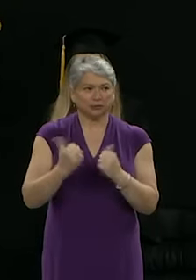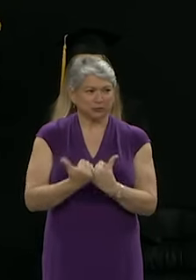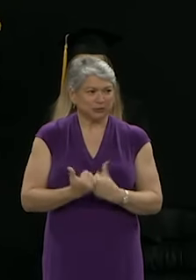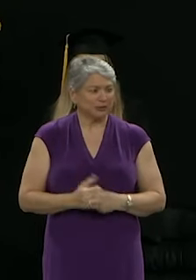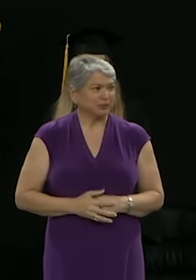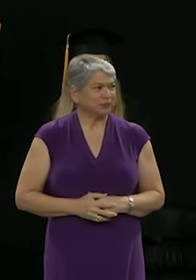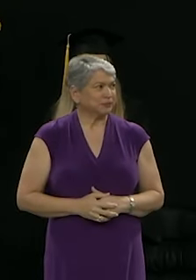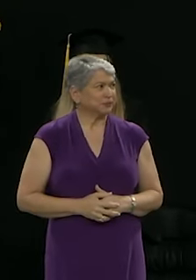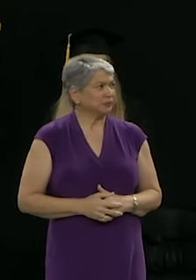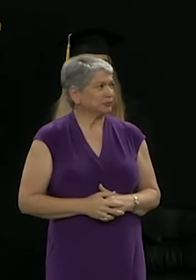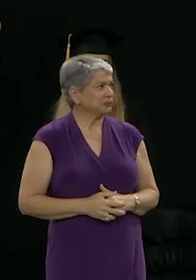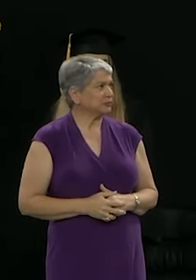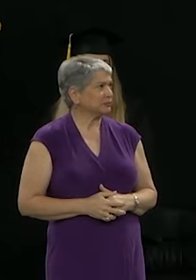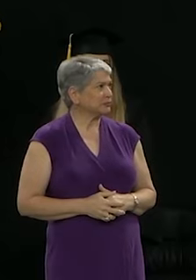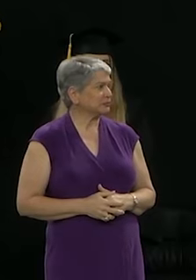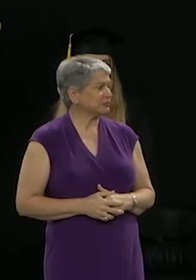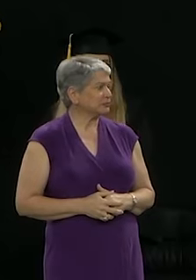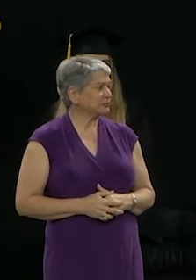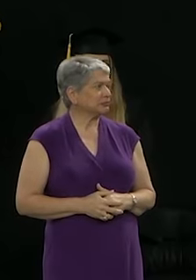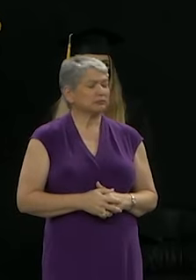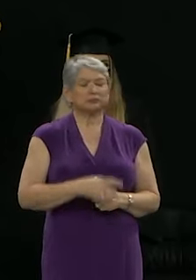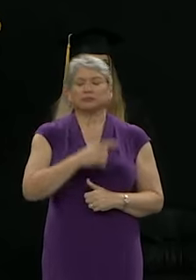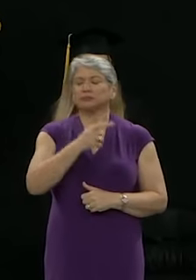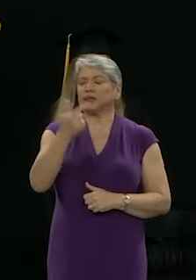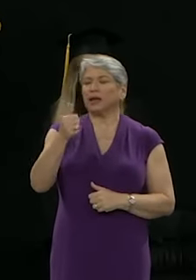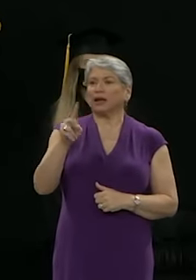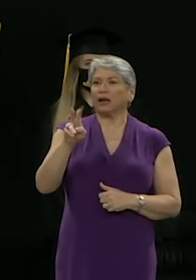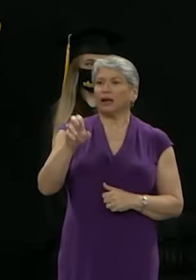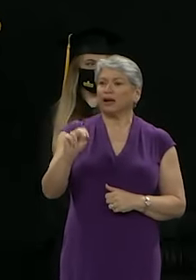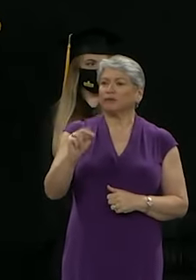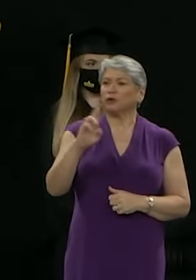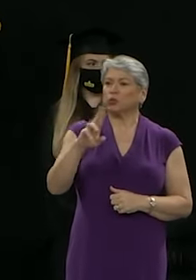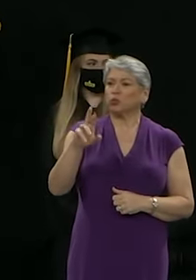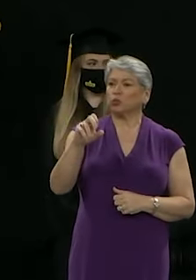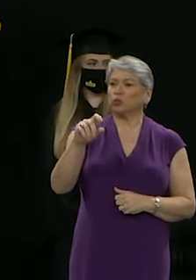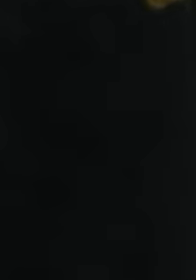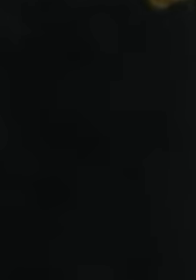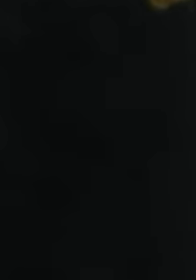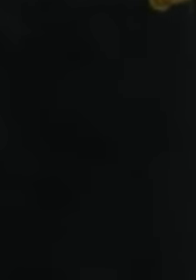Mr. Gavin Rustin, representing the Graduate Student Senate.